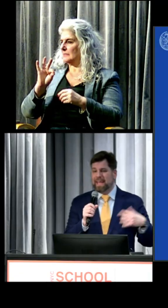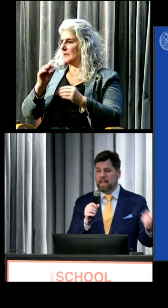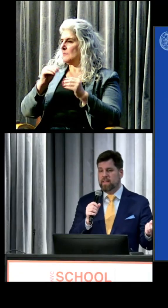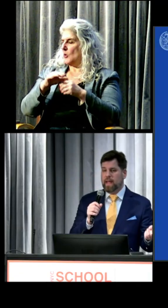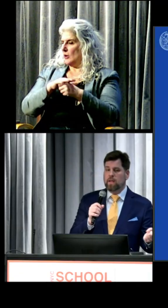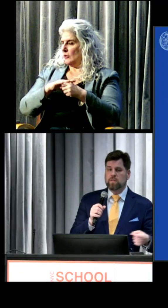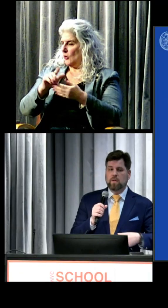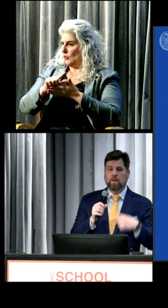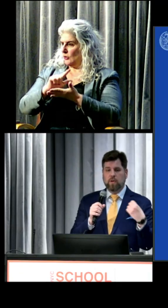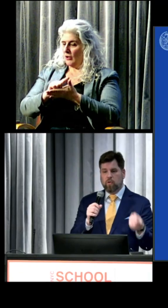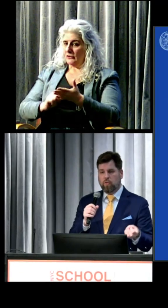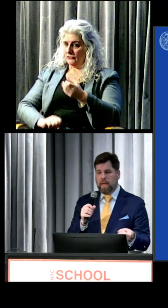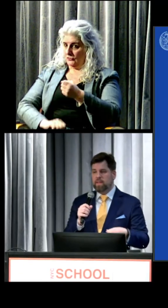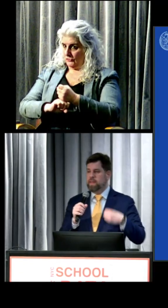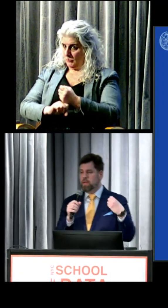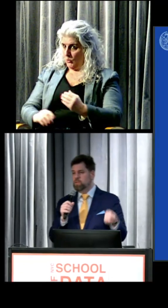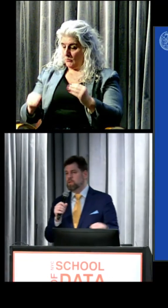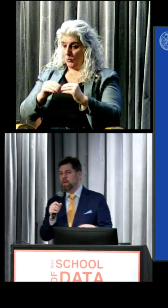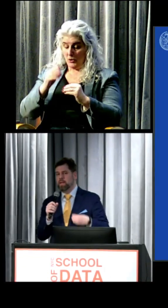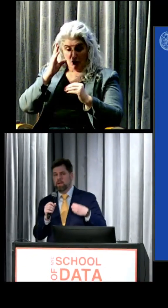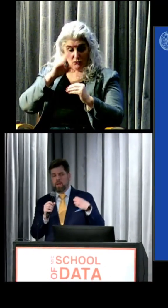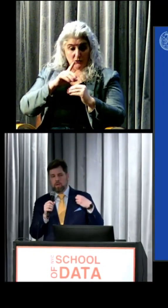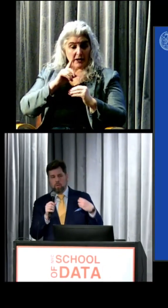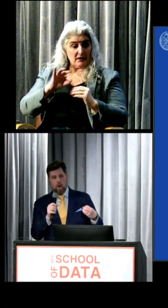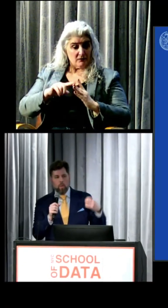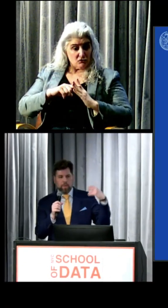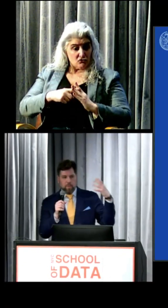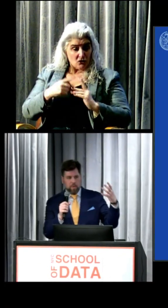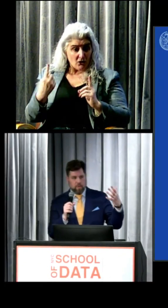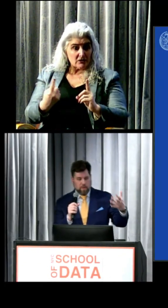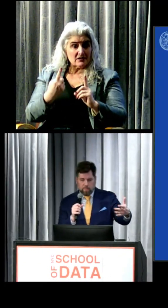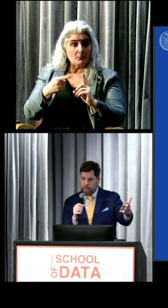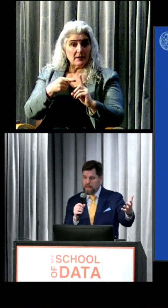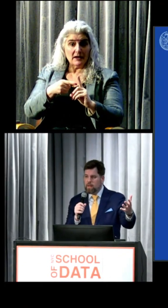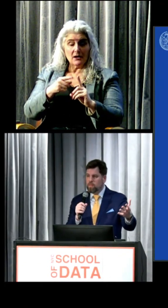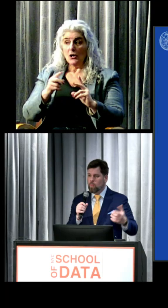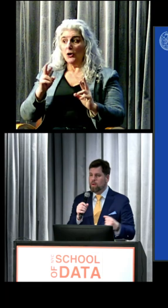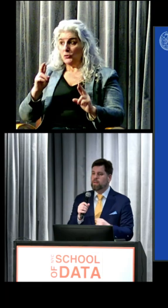Back to our pilot testing, we discovered that people were more interested in stacking buildings